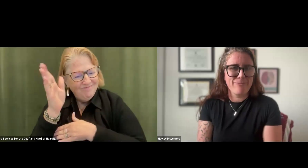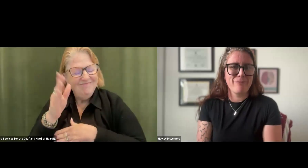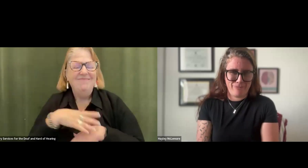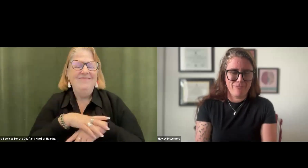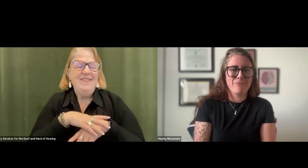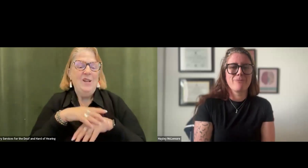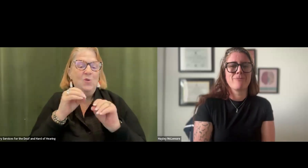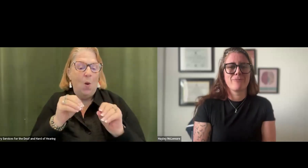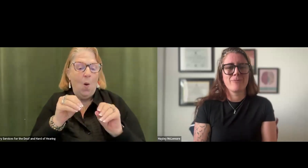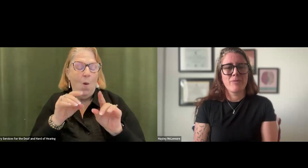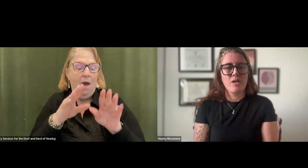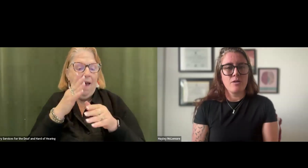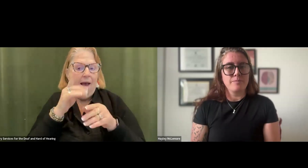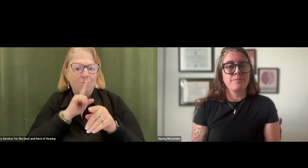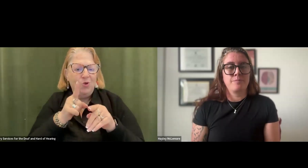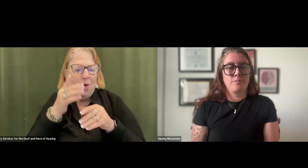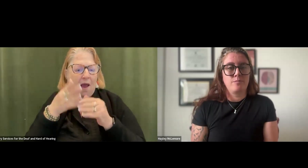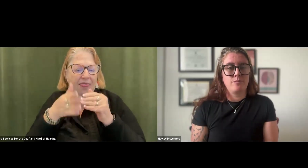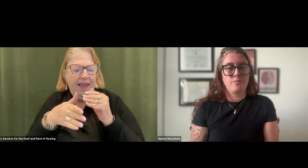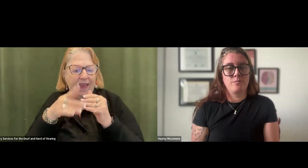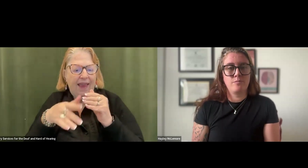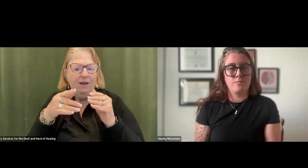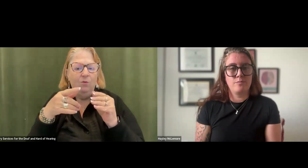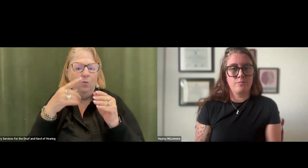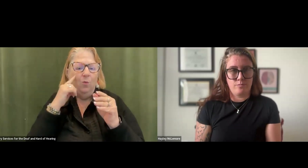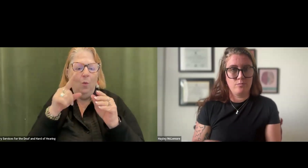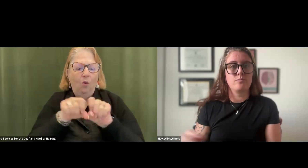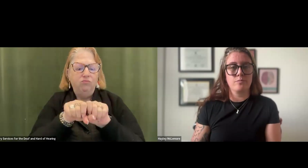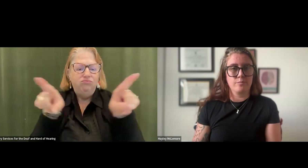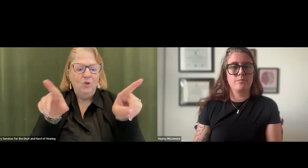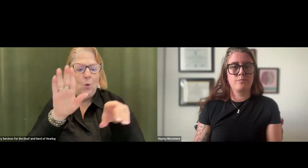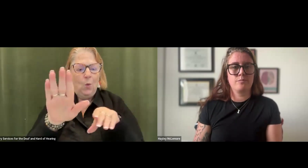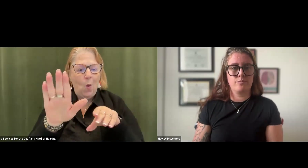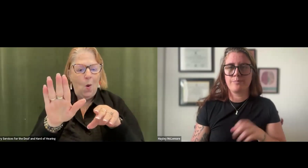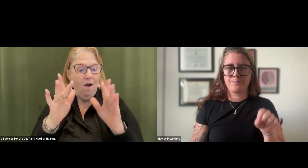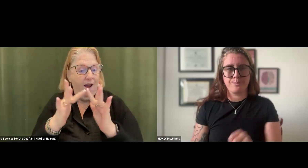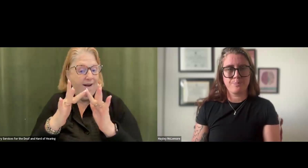And thank you so much for coming today. So really, now that we're at the end,